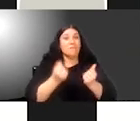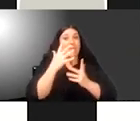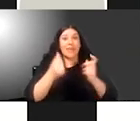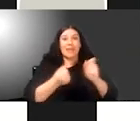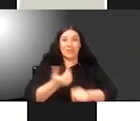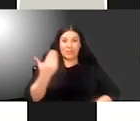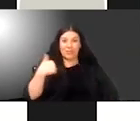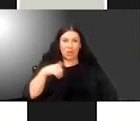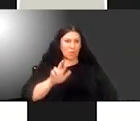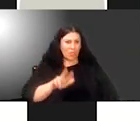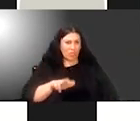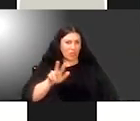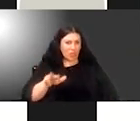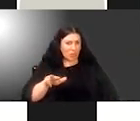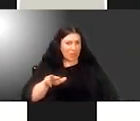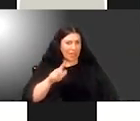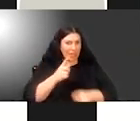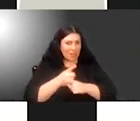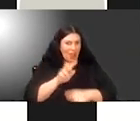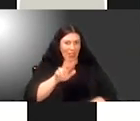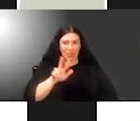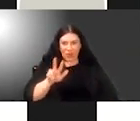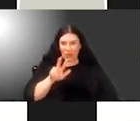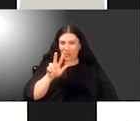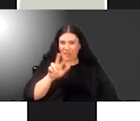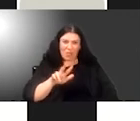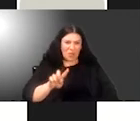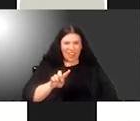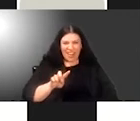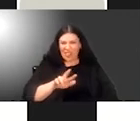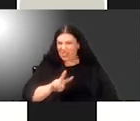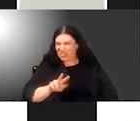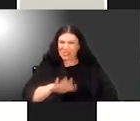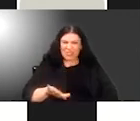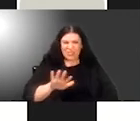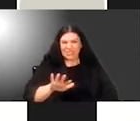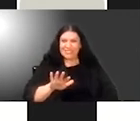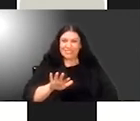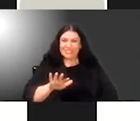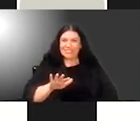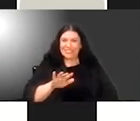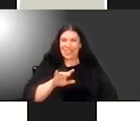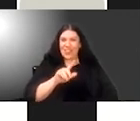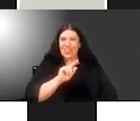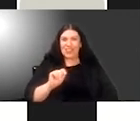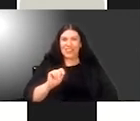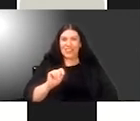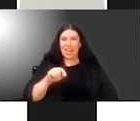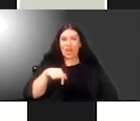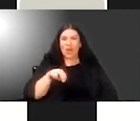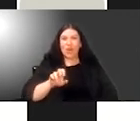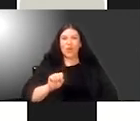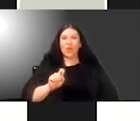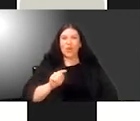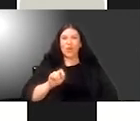Yes.